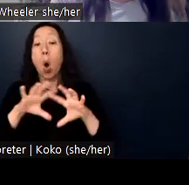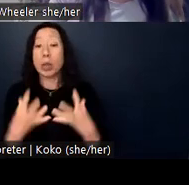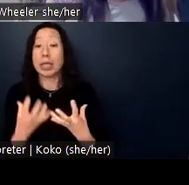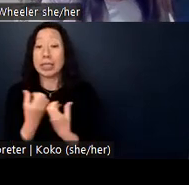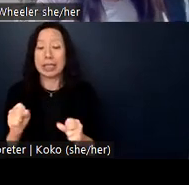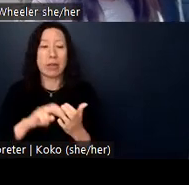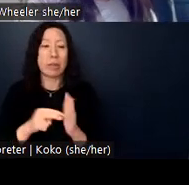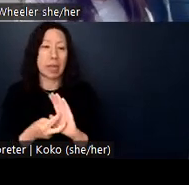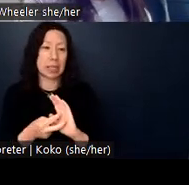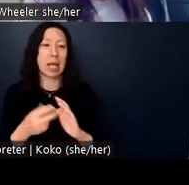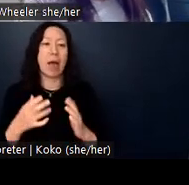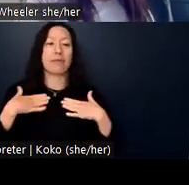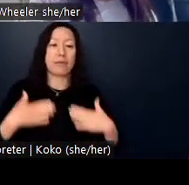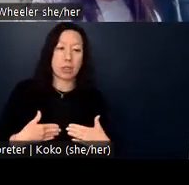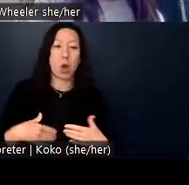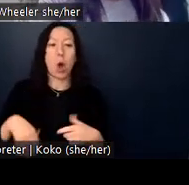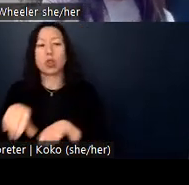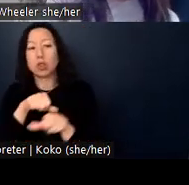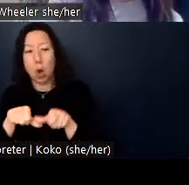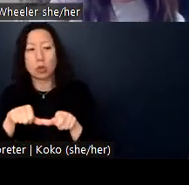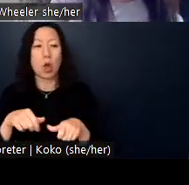social, emotional, intellectual, digital financial and